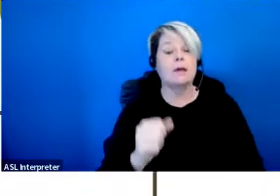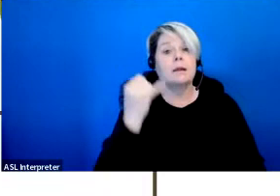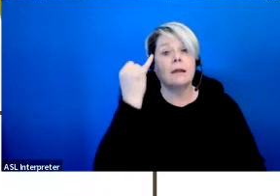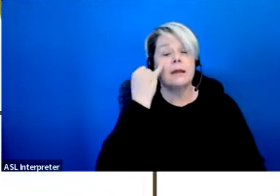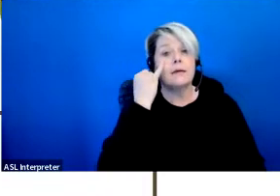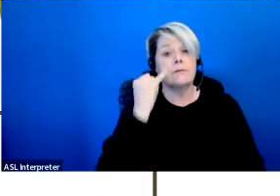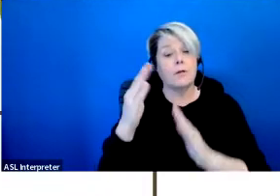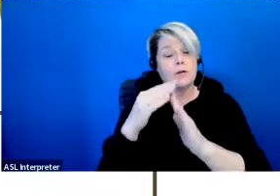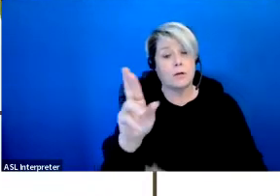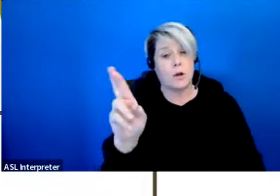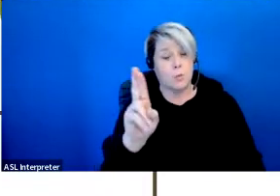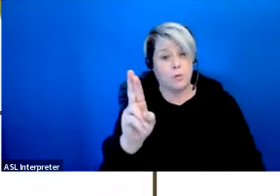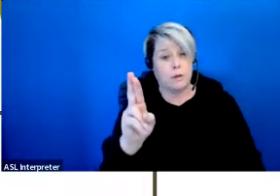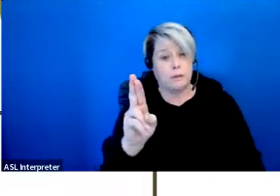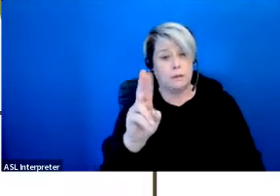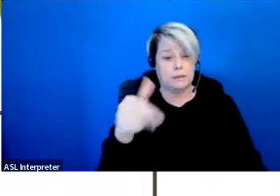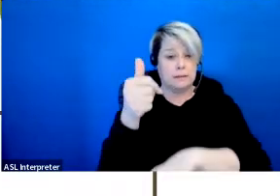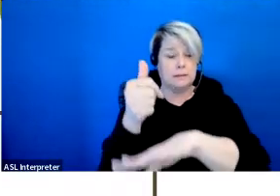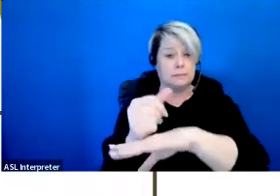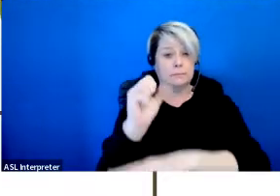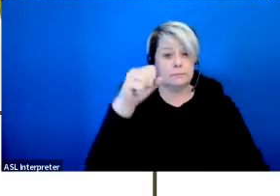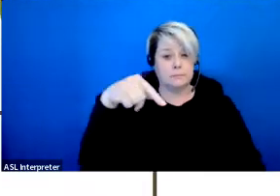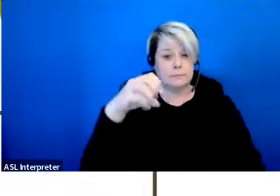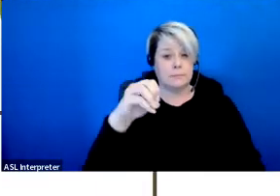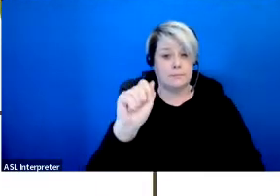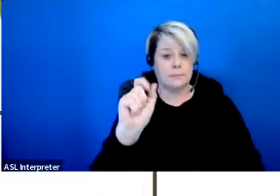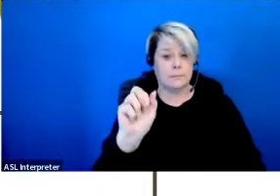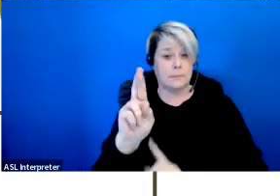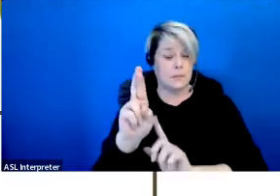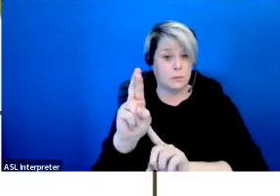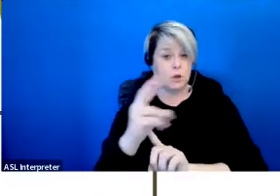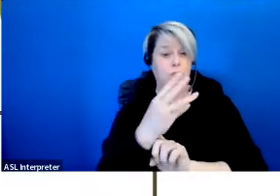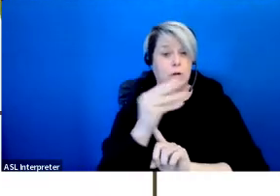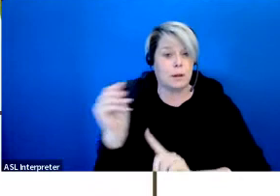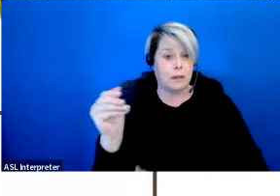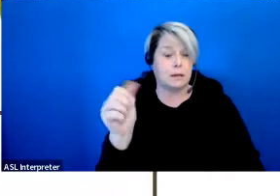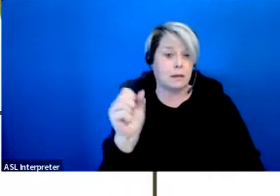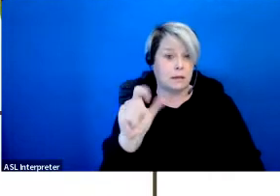adjust the speakers view by clicking the view option on the top right-hand corner of the Zoom screen. It